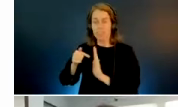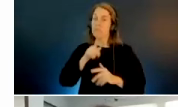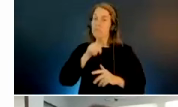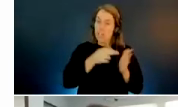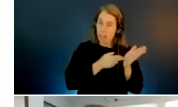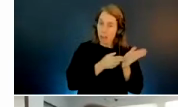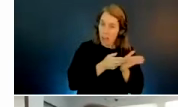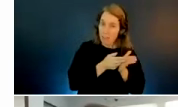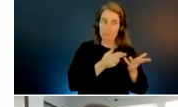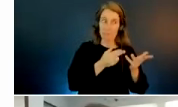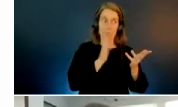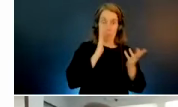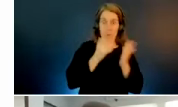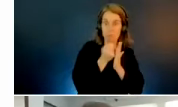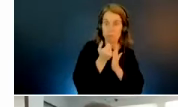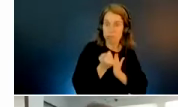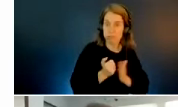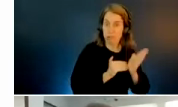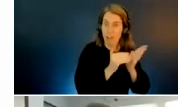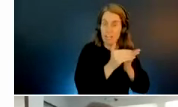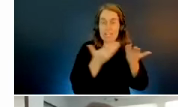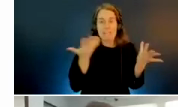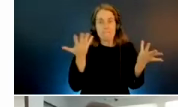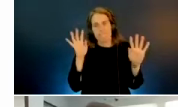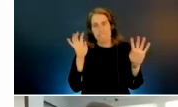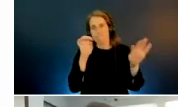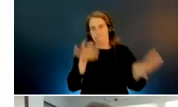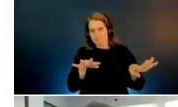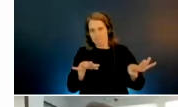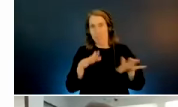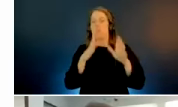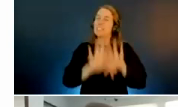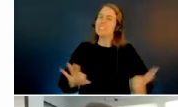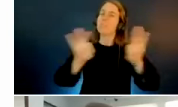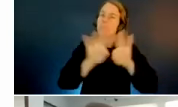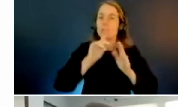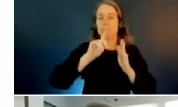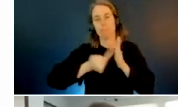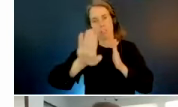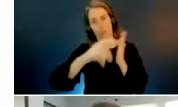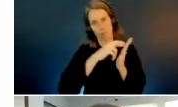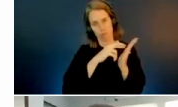link up later in the and we'll come back to the screen also later in the presentation it's very